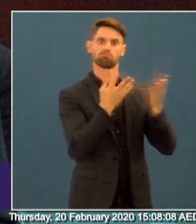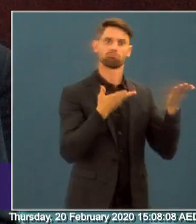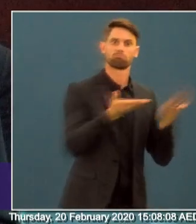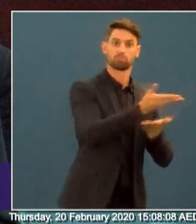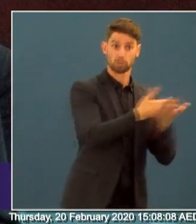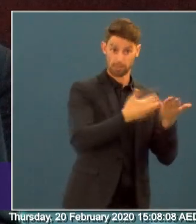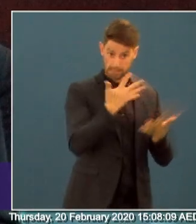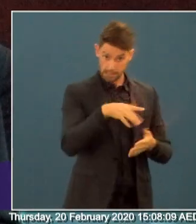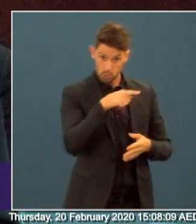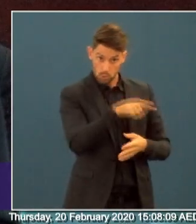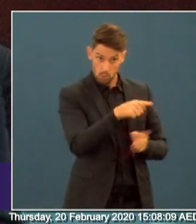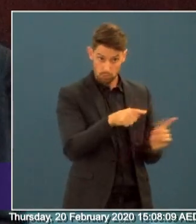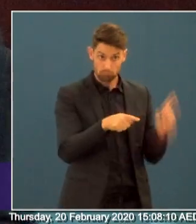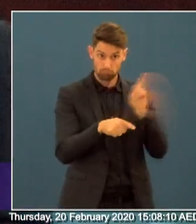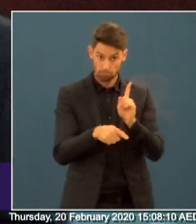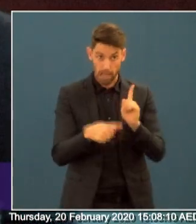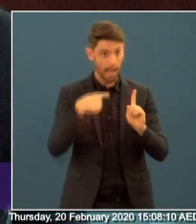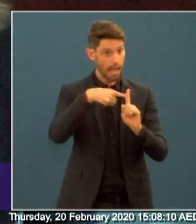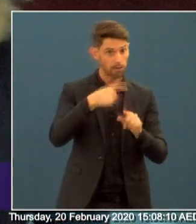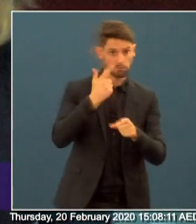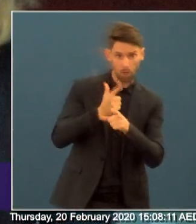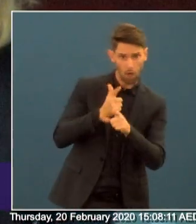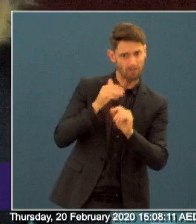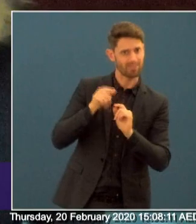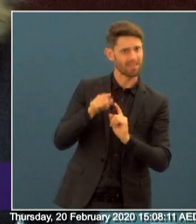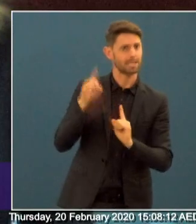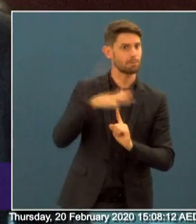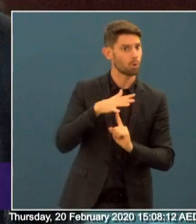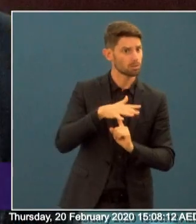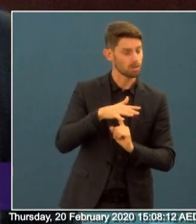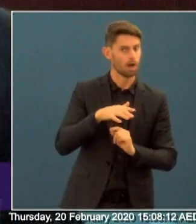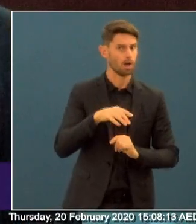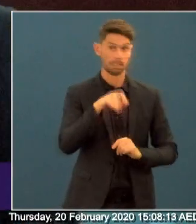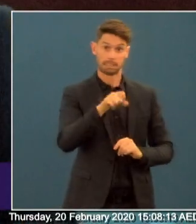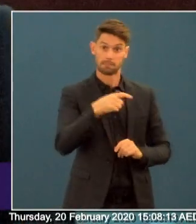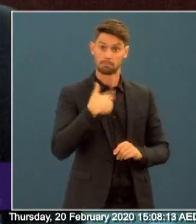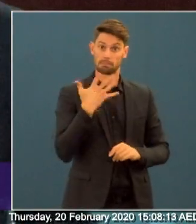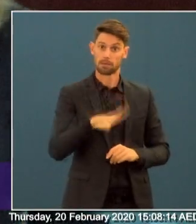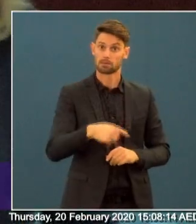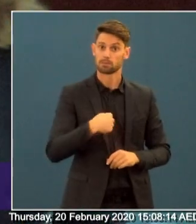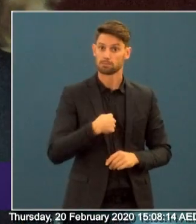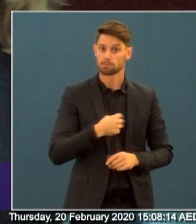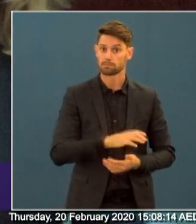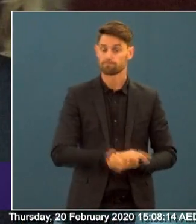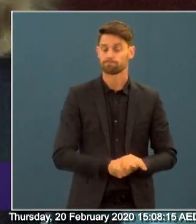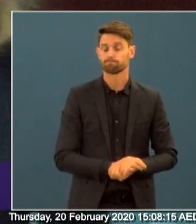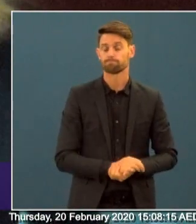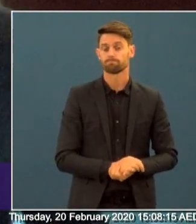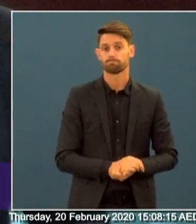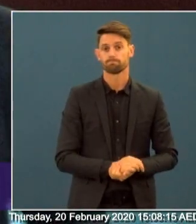properly-funded integrated models of care? Yes. I did. Now, are the teams